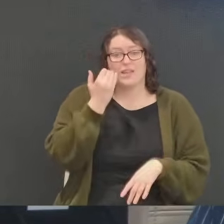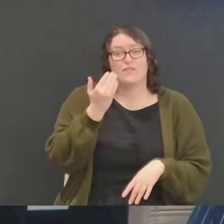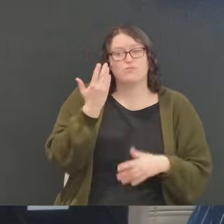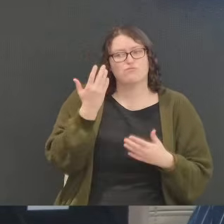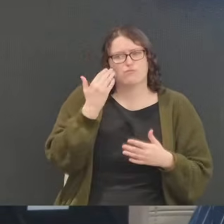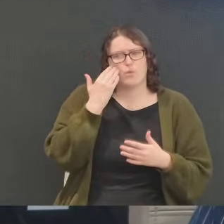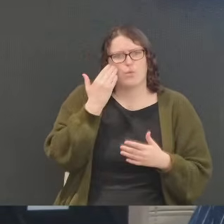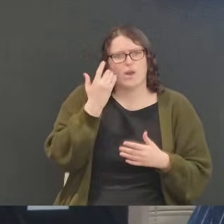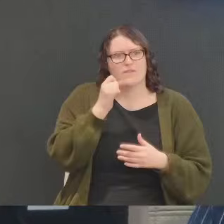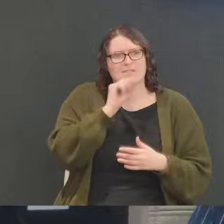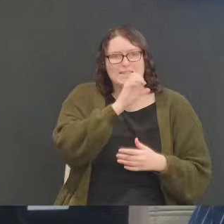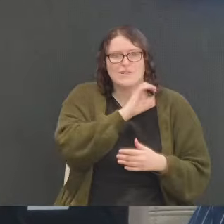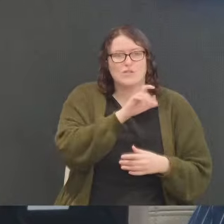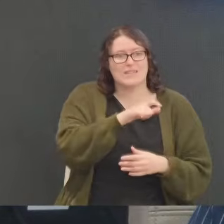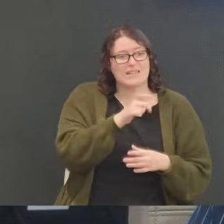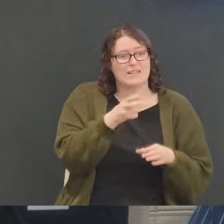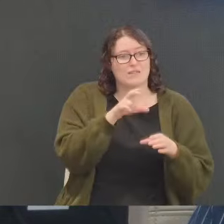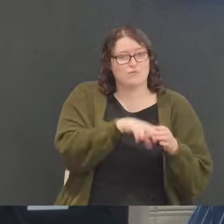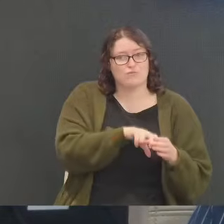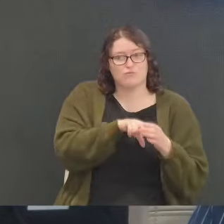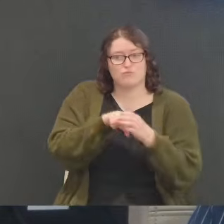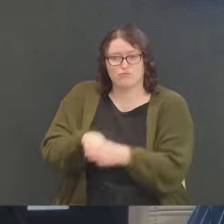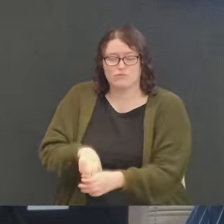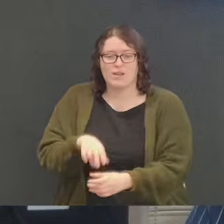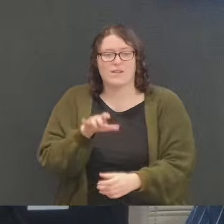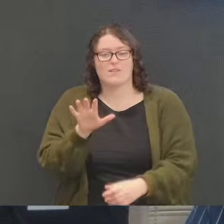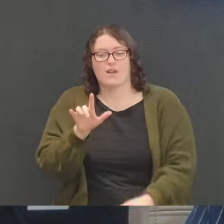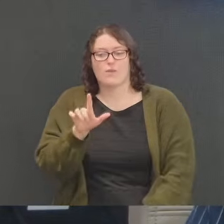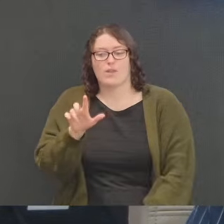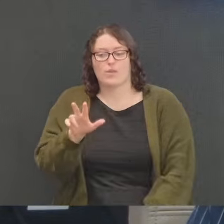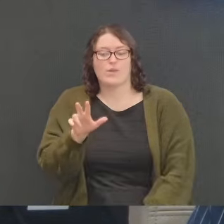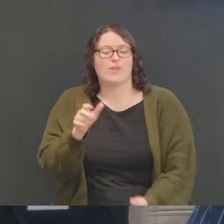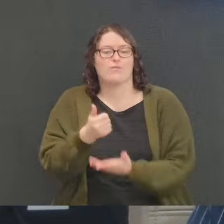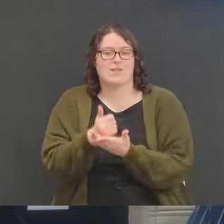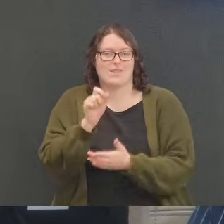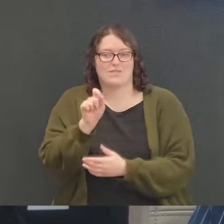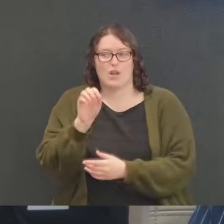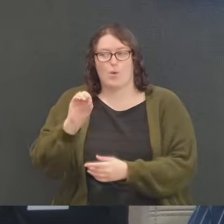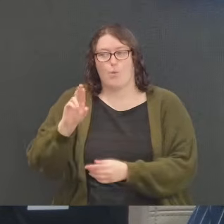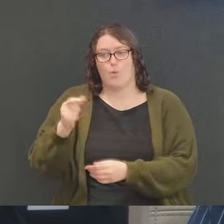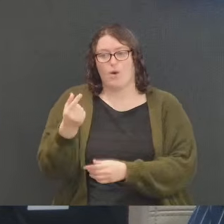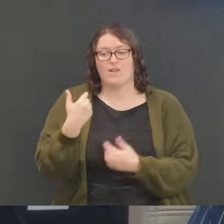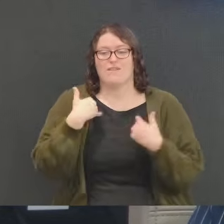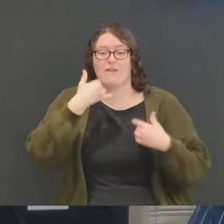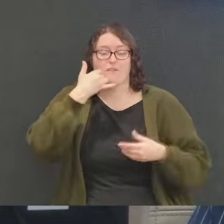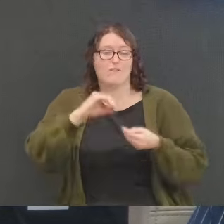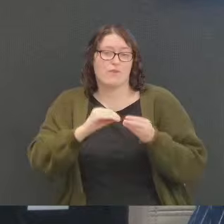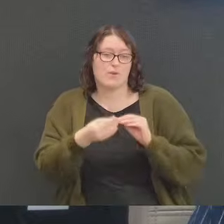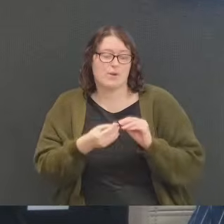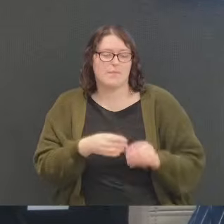transportation, you go to 513reief.org. We got the phone number. Meals on Wheels is going to